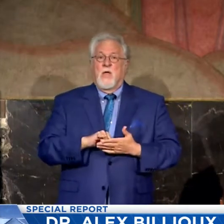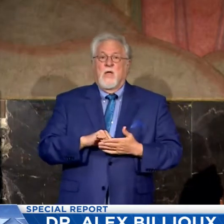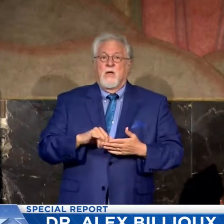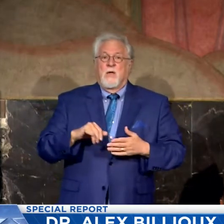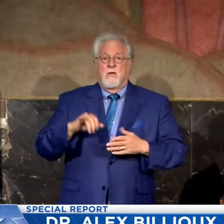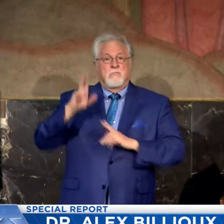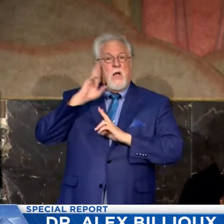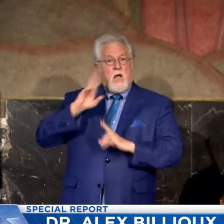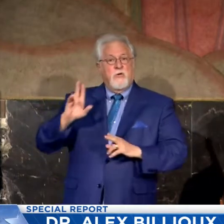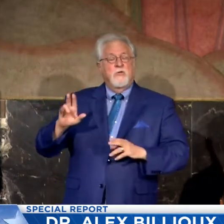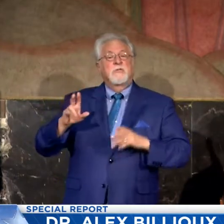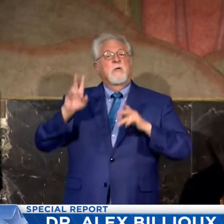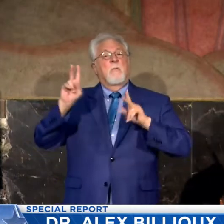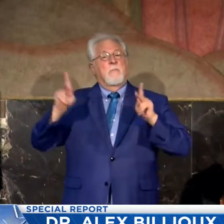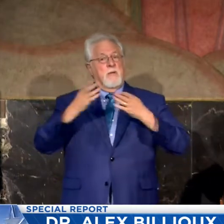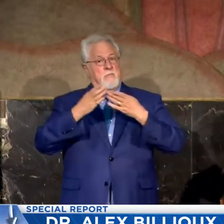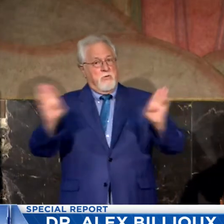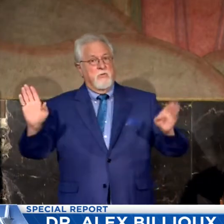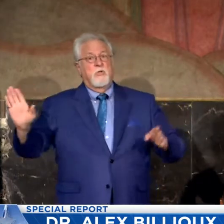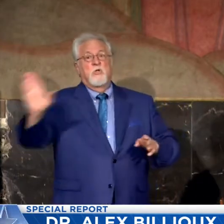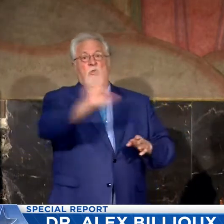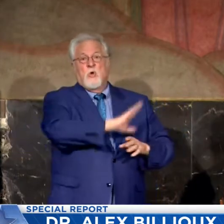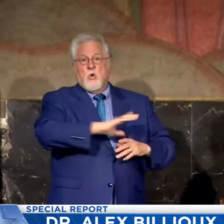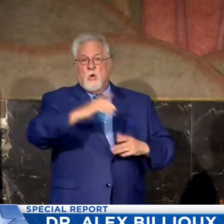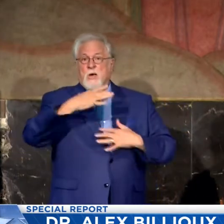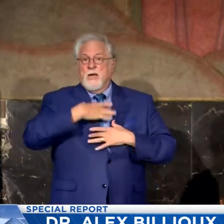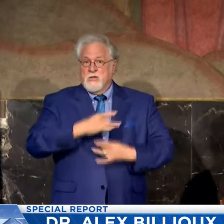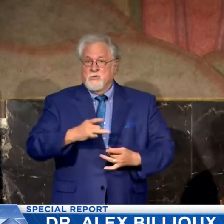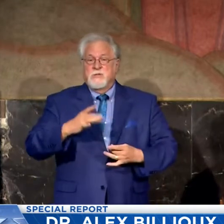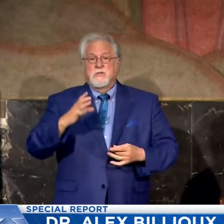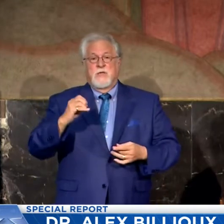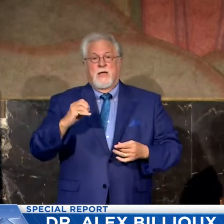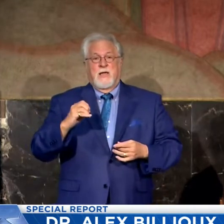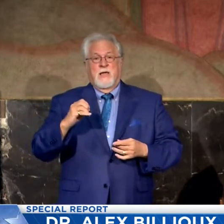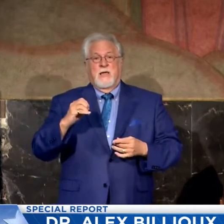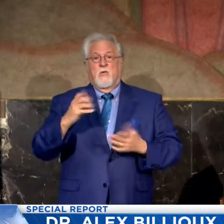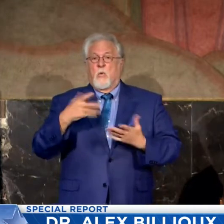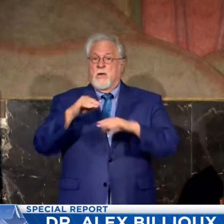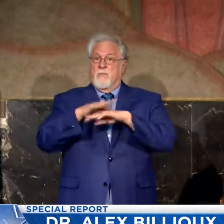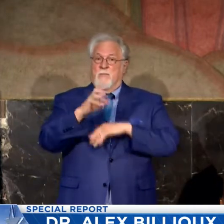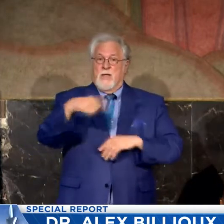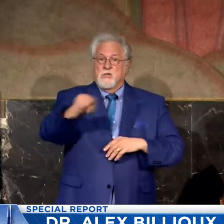ARE BEING DIAGNOSED WITH COVID WHICH IS THE DRIVING PRINCIPLE. WE ARE DOING THAT IN A WAY THAT TRANSPARENTLY SHOWS THE NUMBER OF CASES THAT WE HAVESTATEWIDE